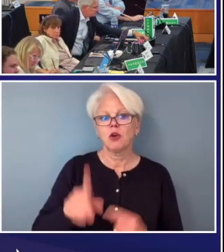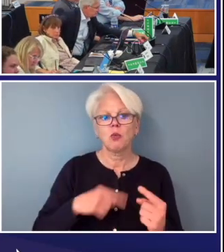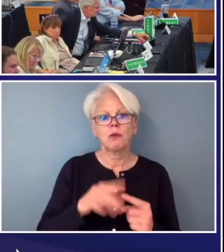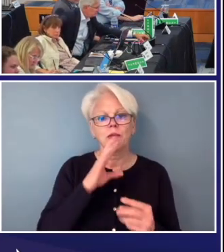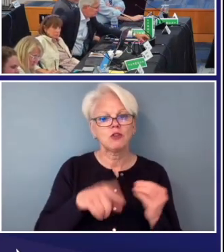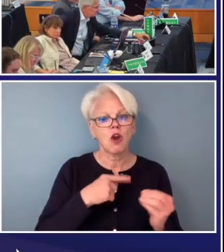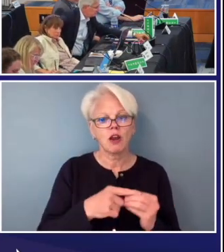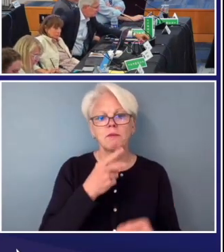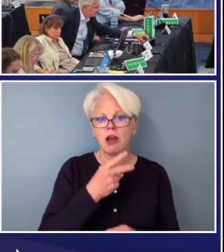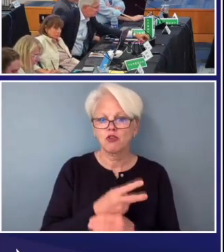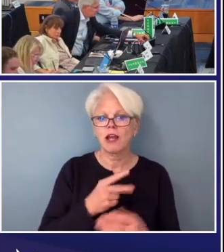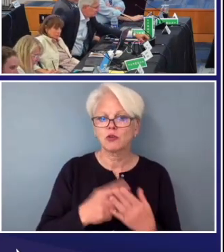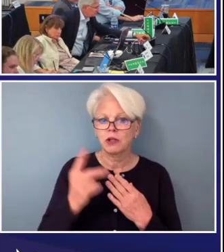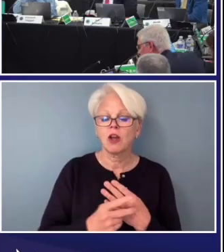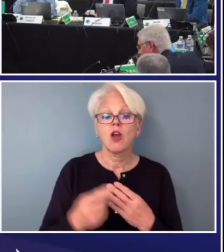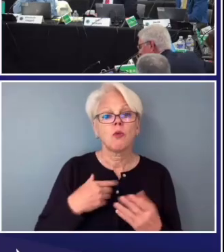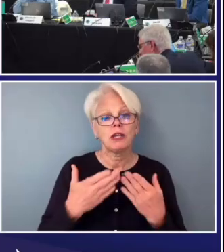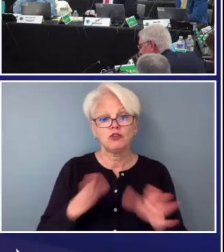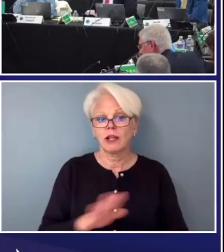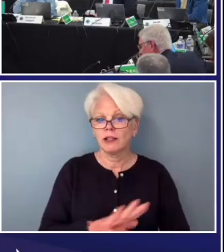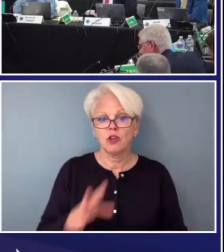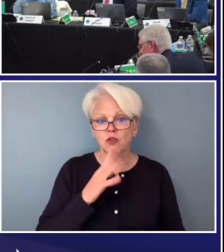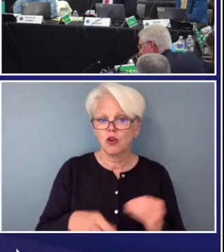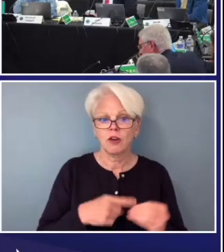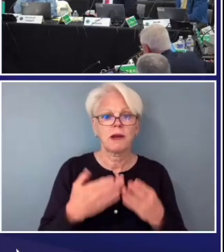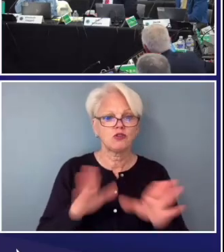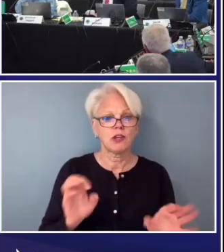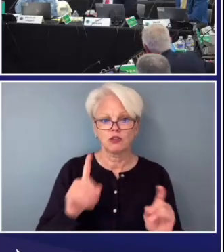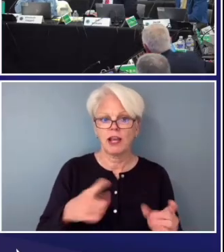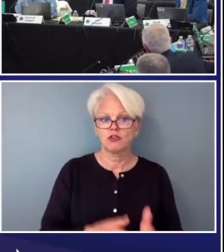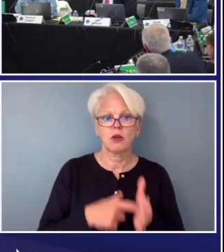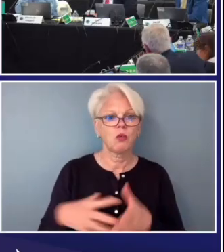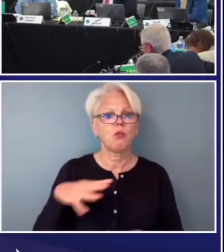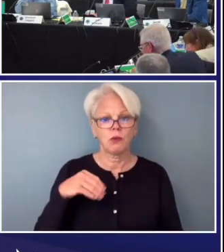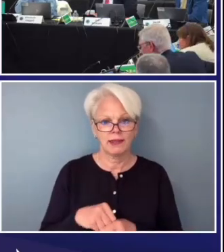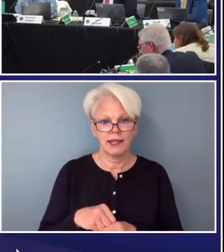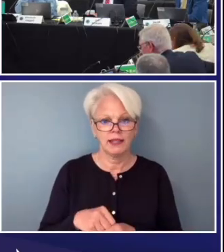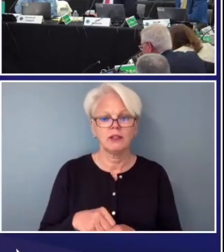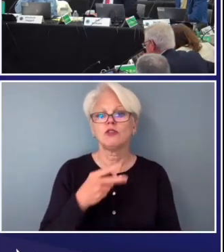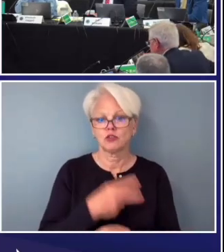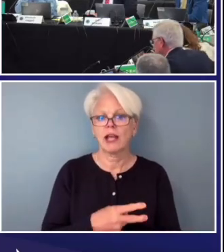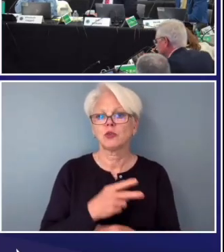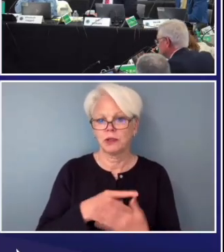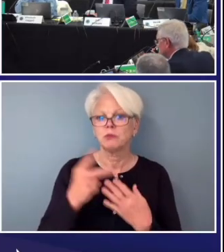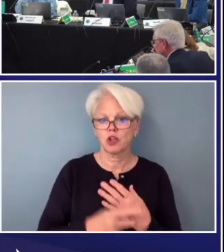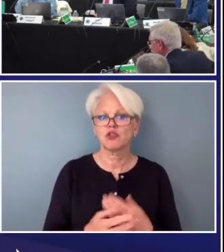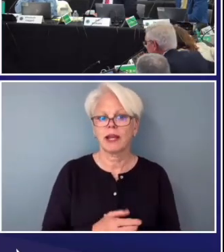programs, we generally don't talk about general ed requirements within graduate graduate programs. Good, good point.